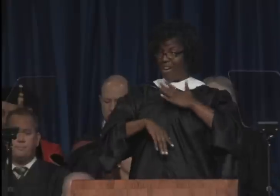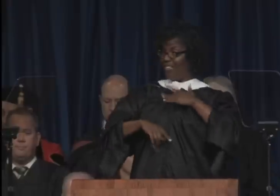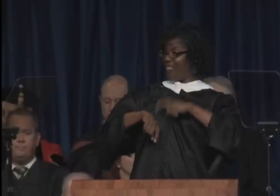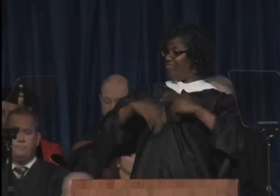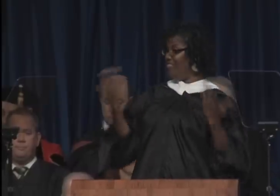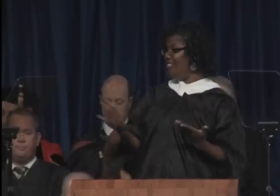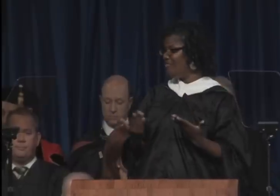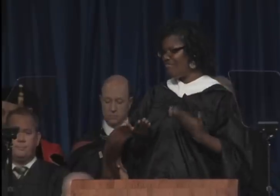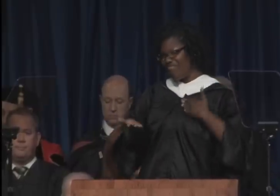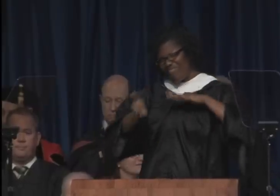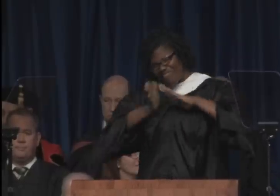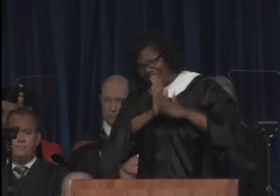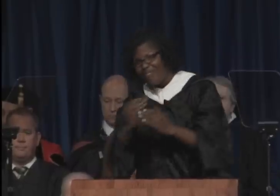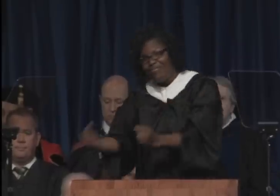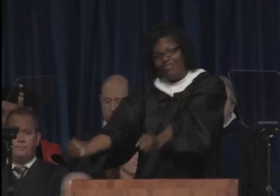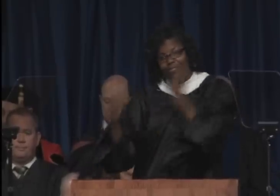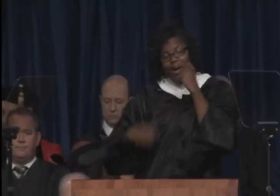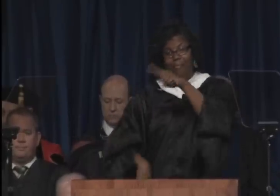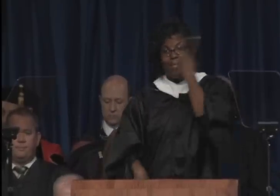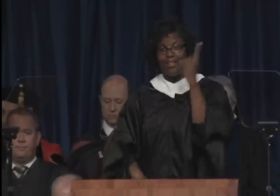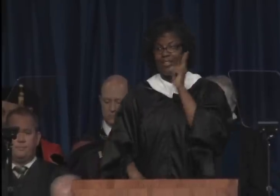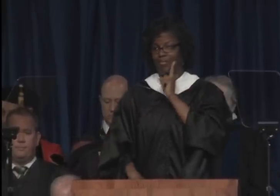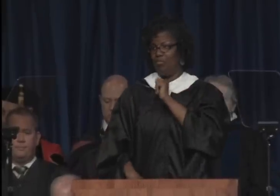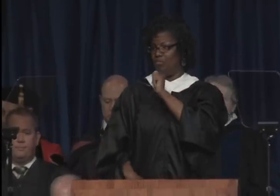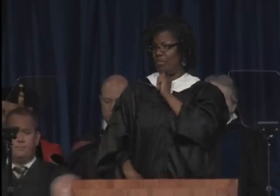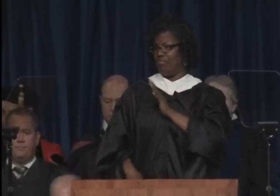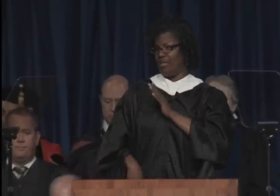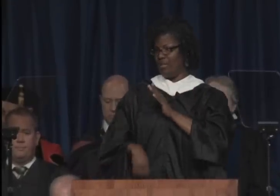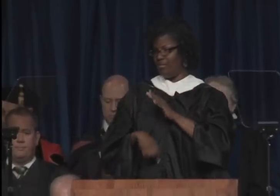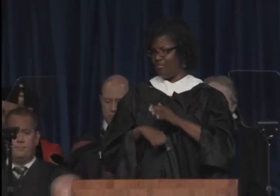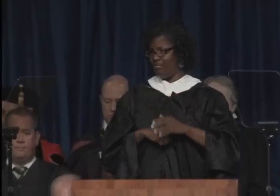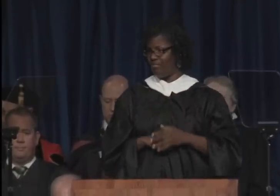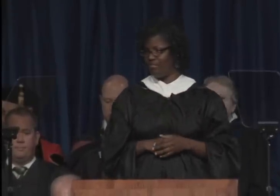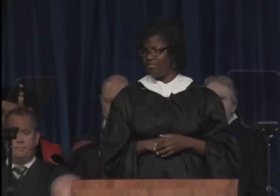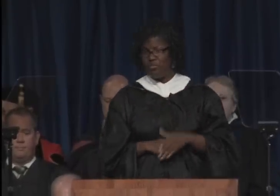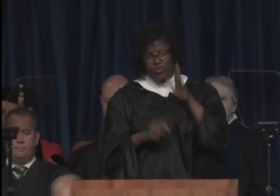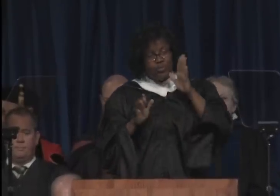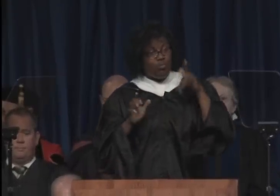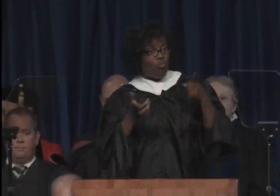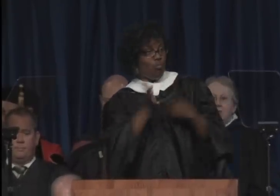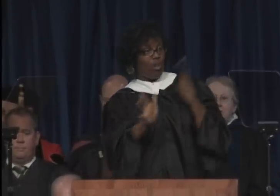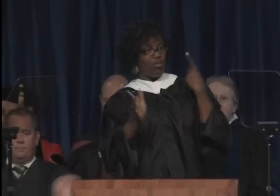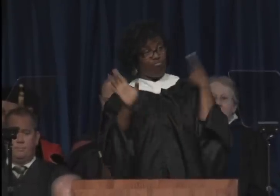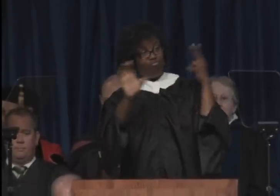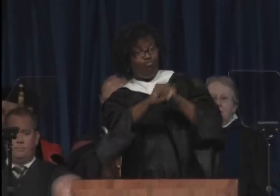In my time here, I have become a strong Black Deaf Woman